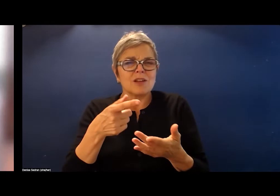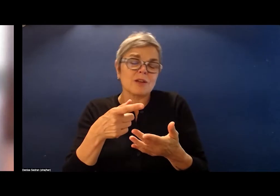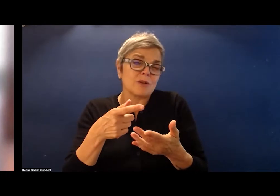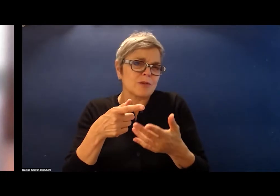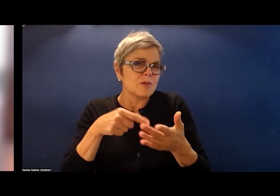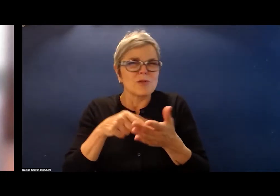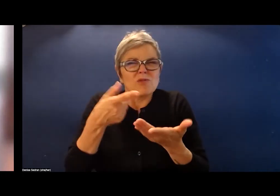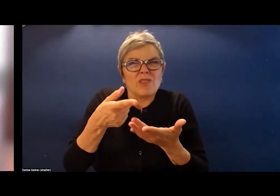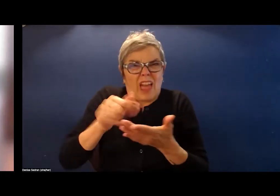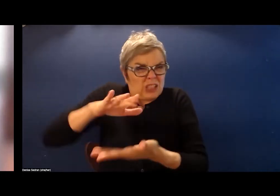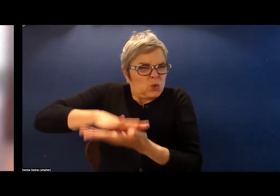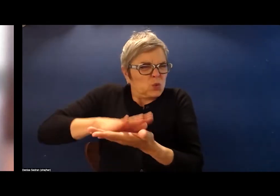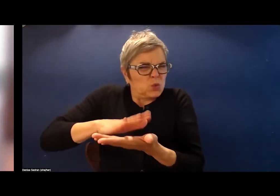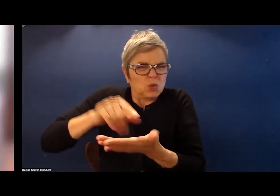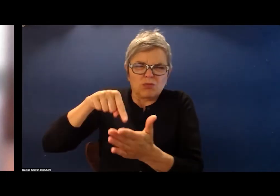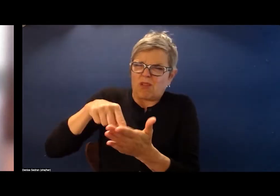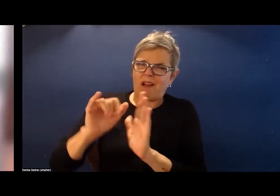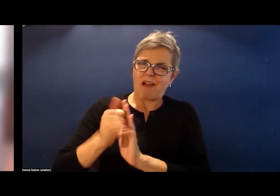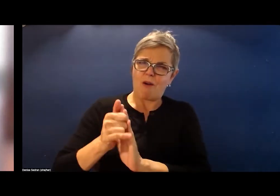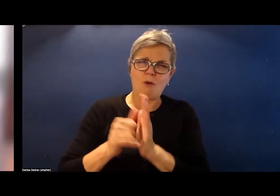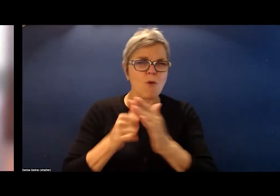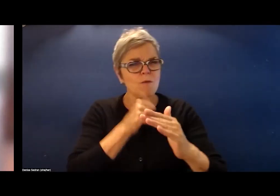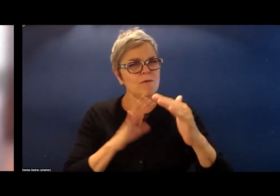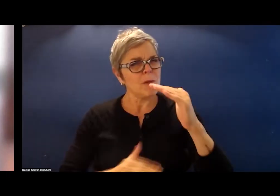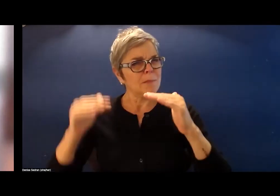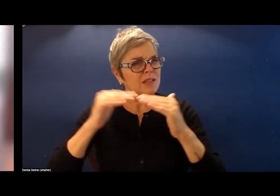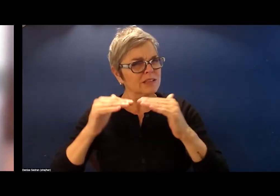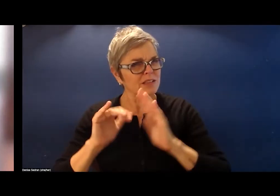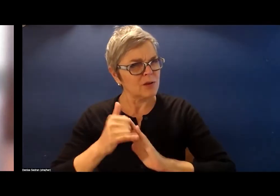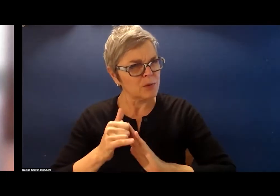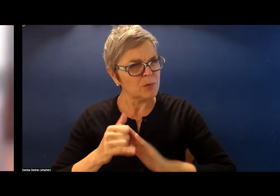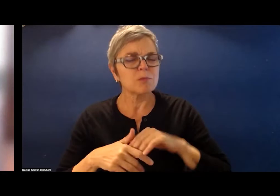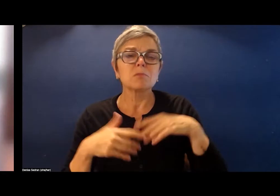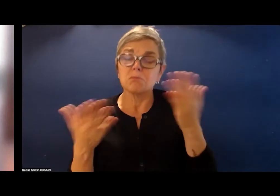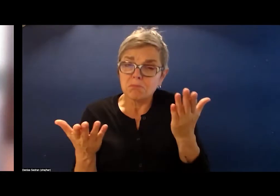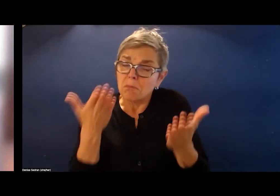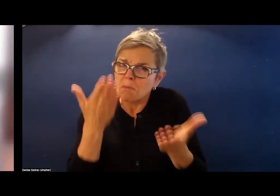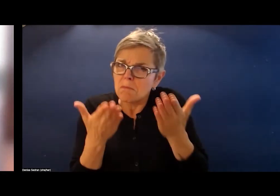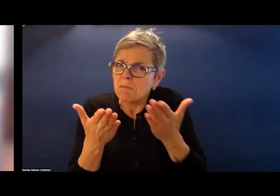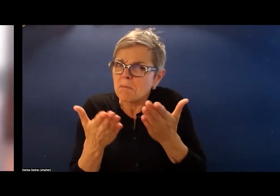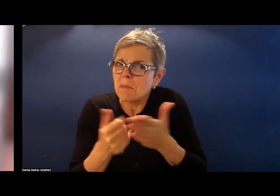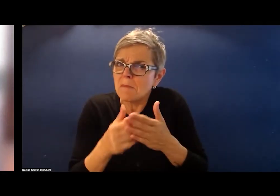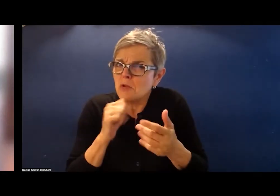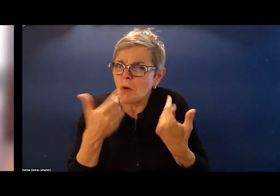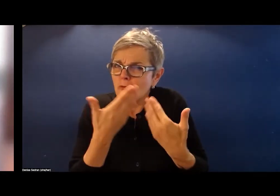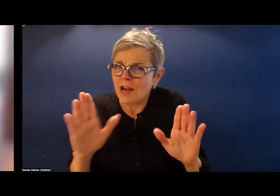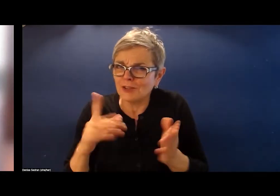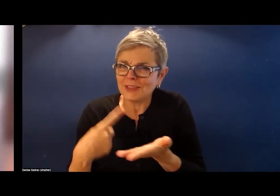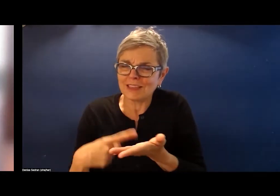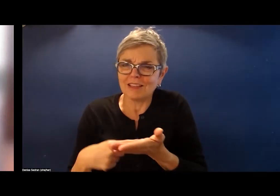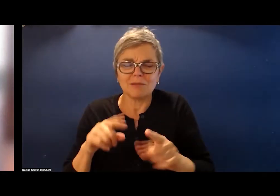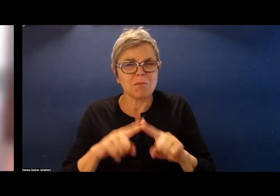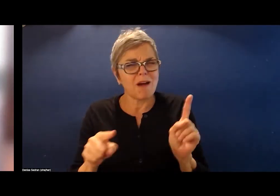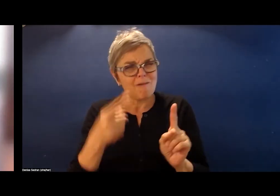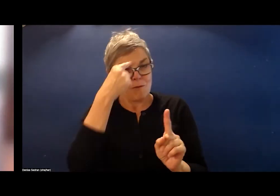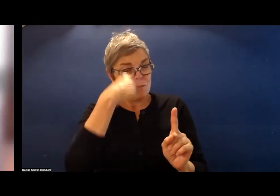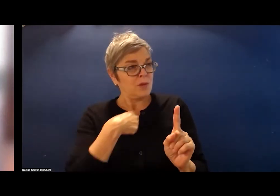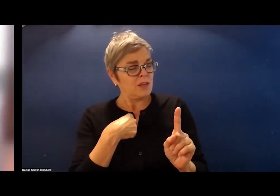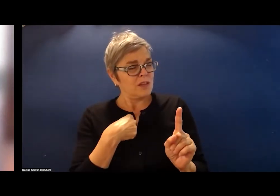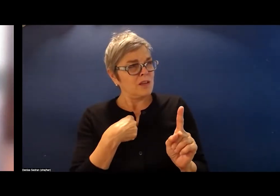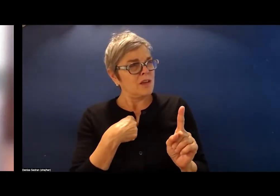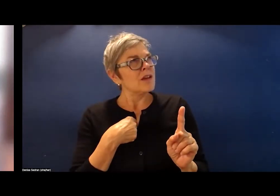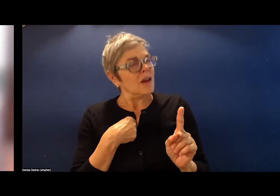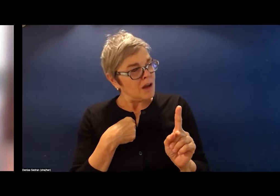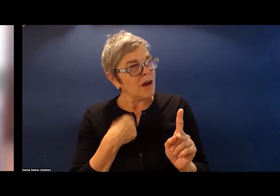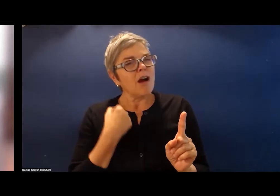but one of the other sort of threads that I feel ran through the course for me was that I was always thinking back